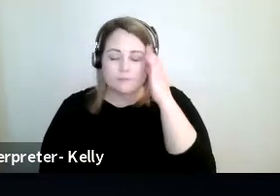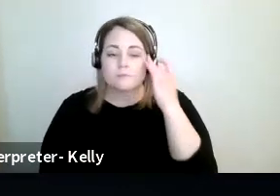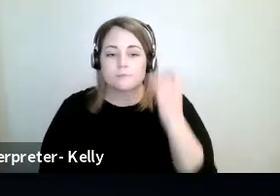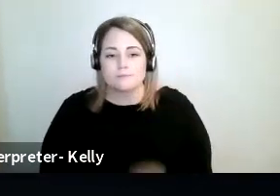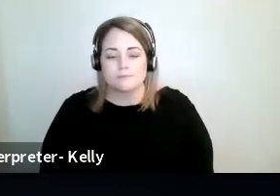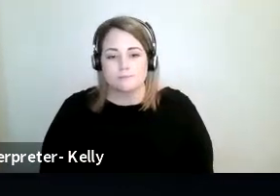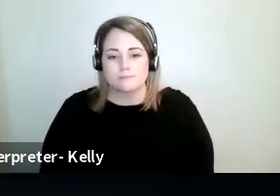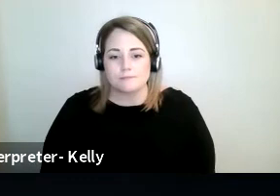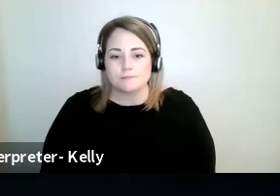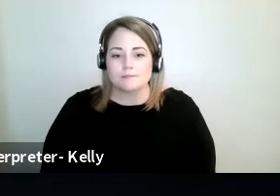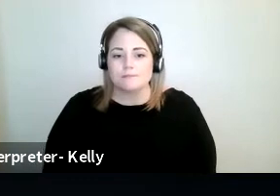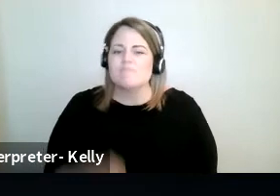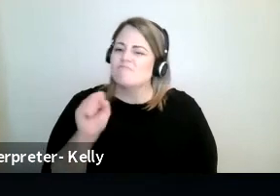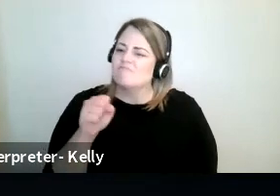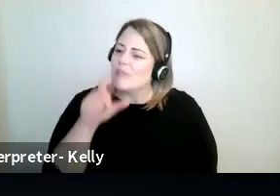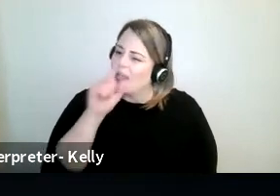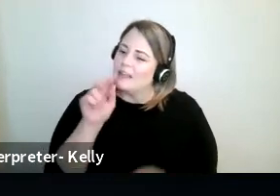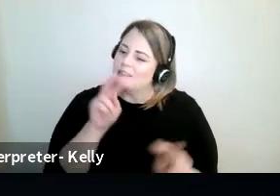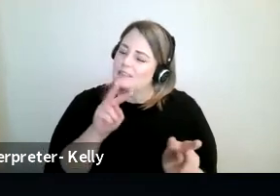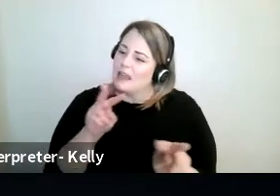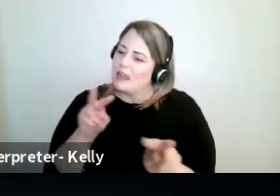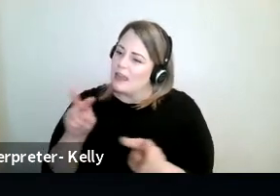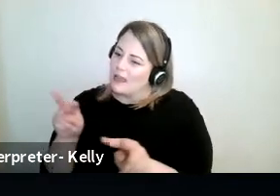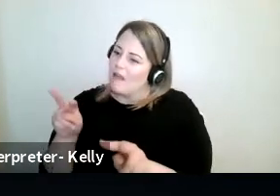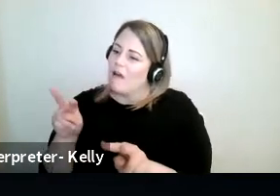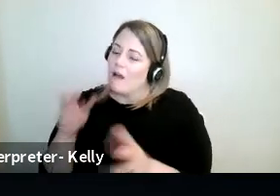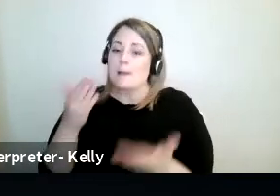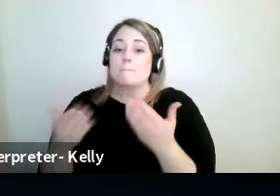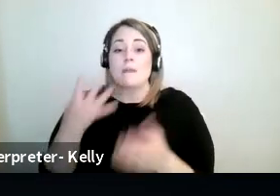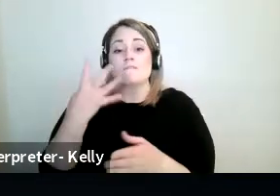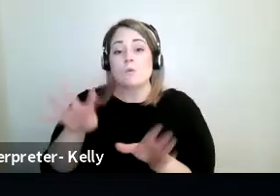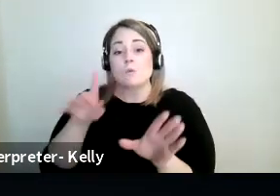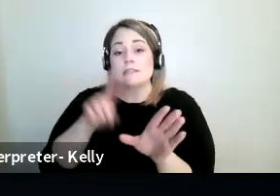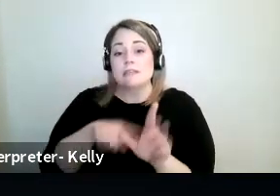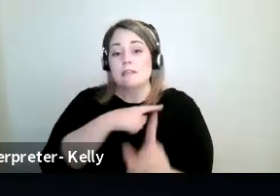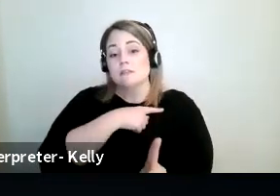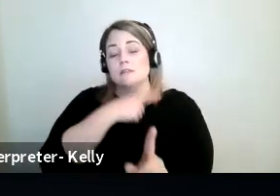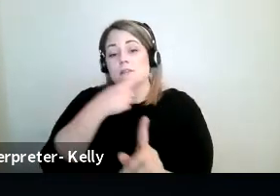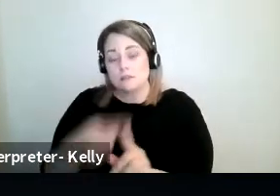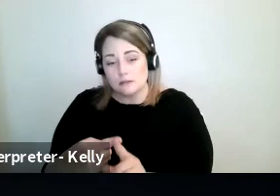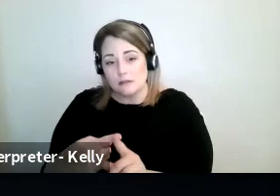there has been a lot of change if we go back 40 years to the process of deinstitutionalisation